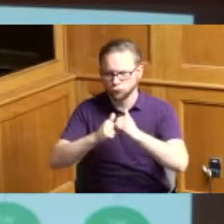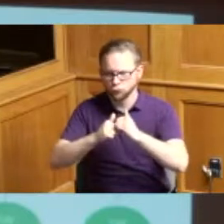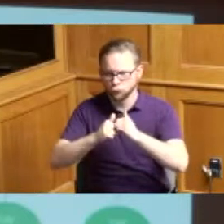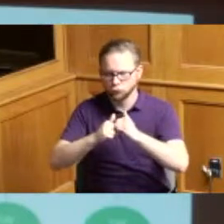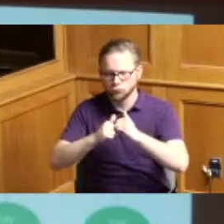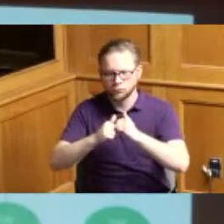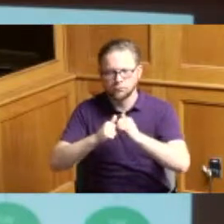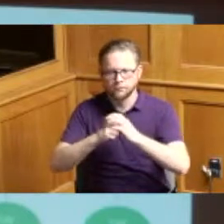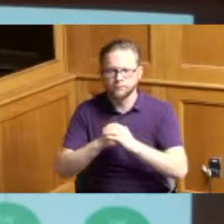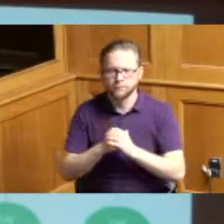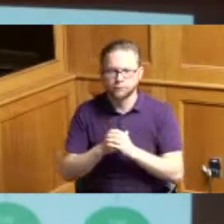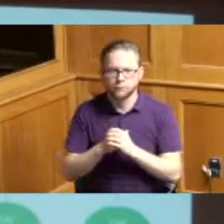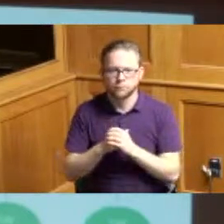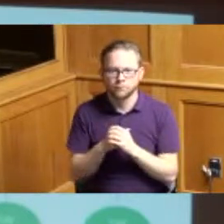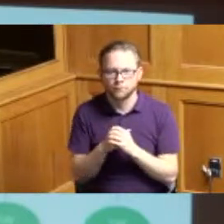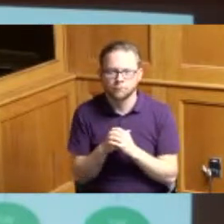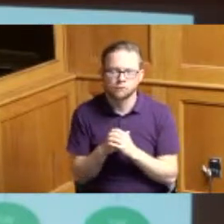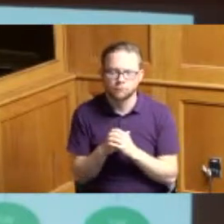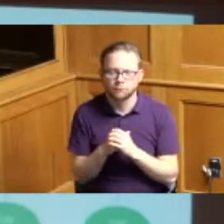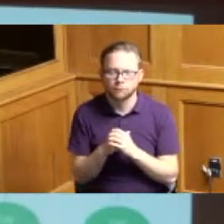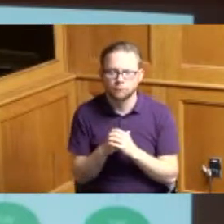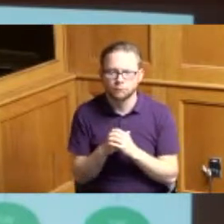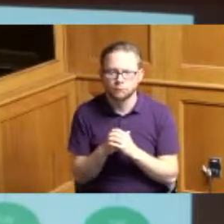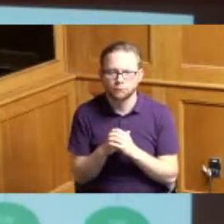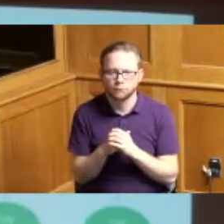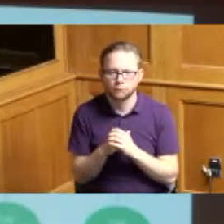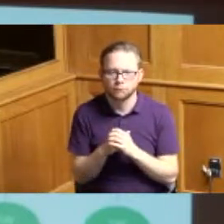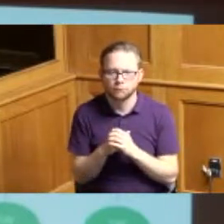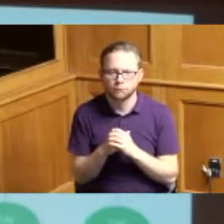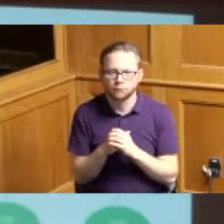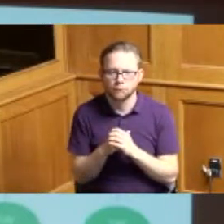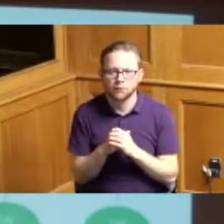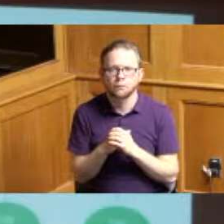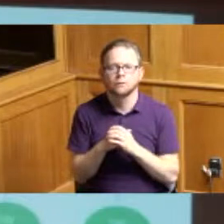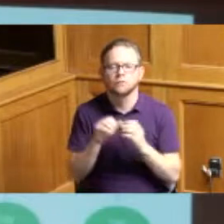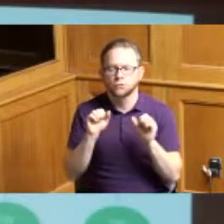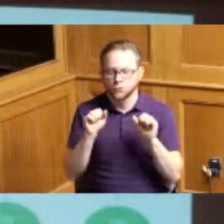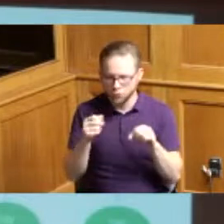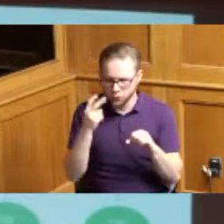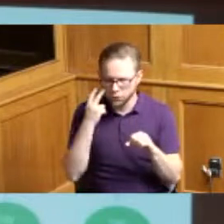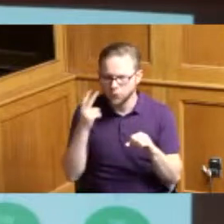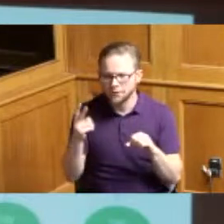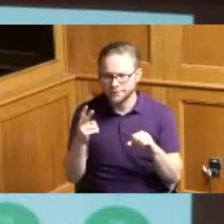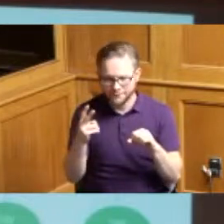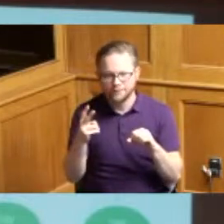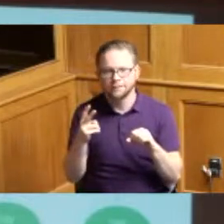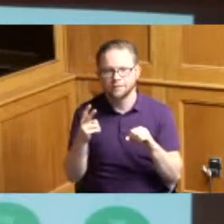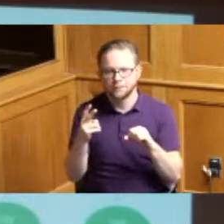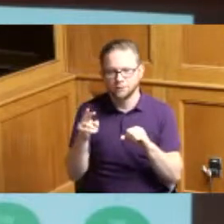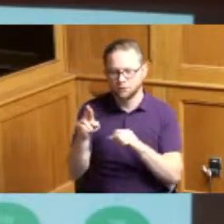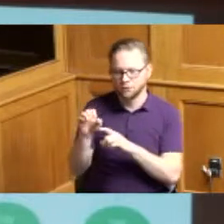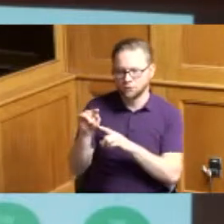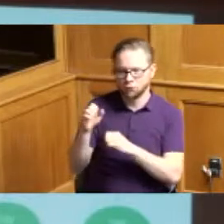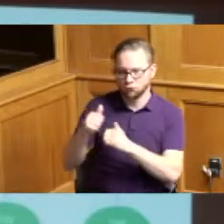terms of how we can do this so again here we have our existing rate structure the focus area one is